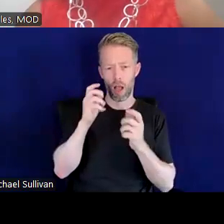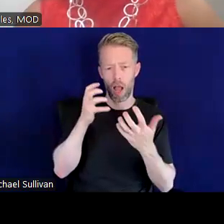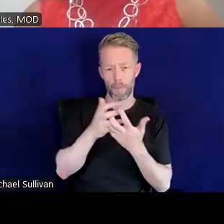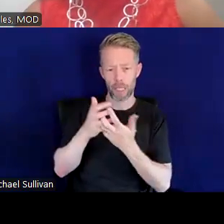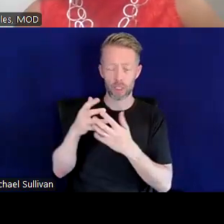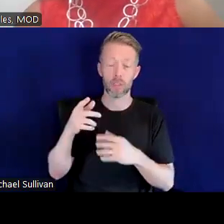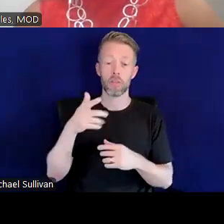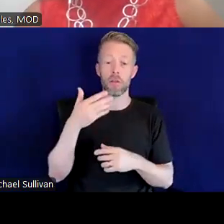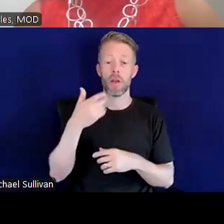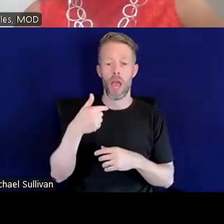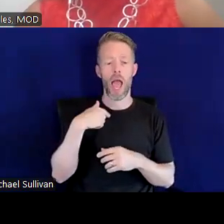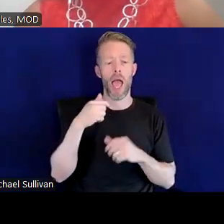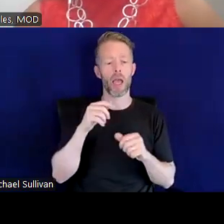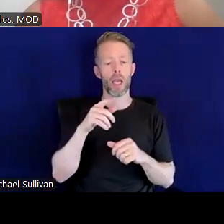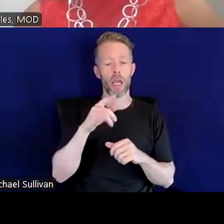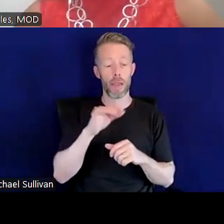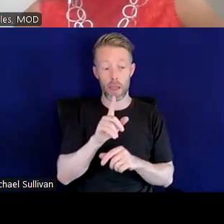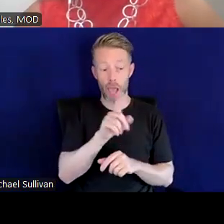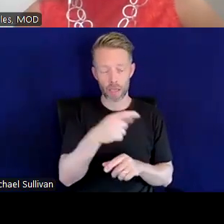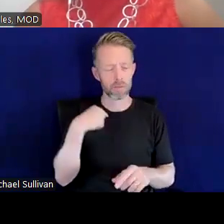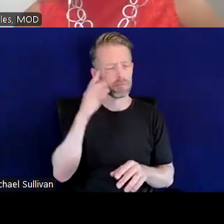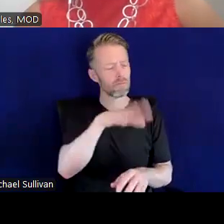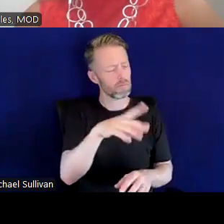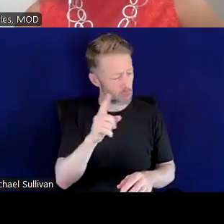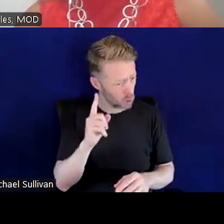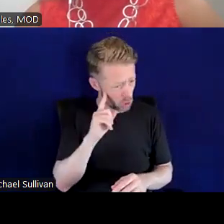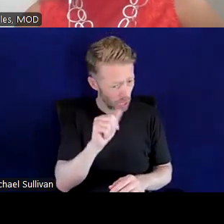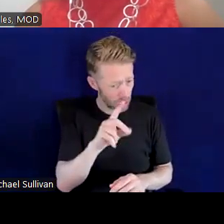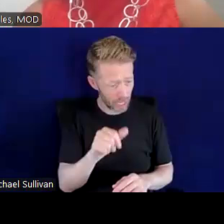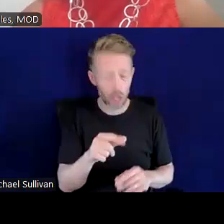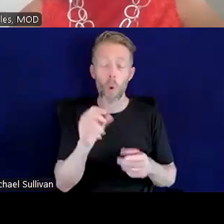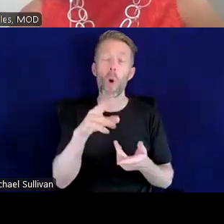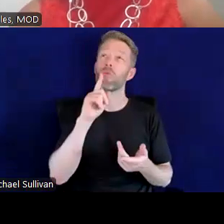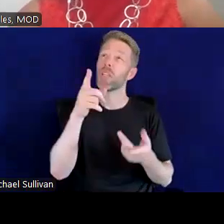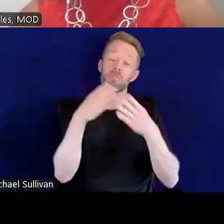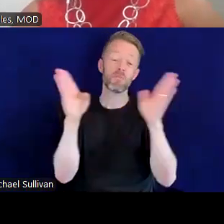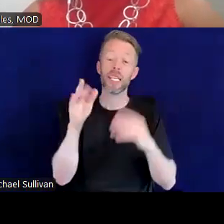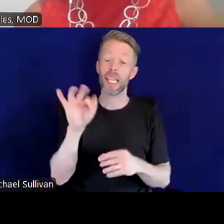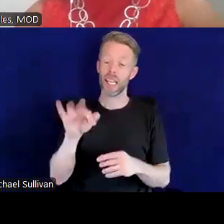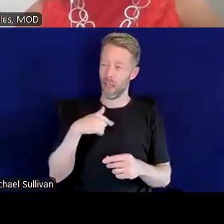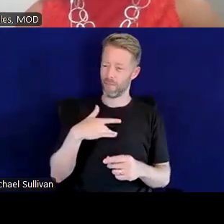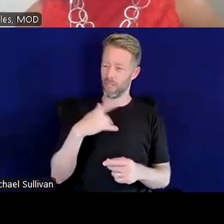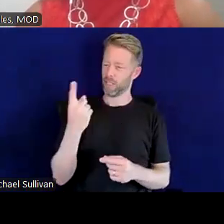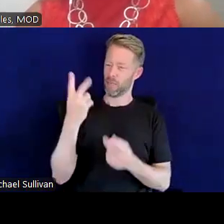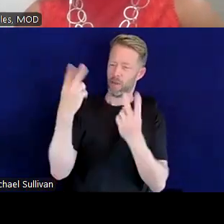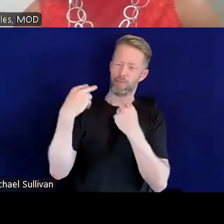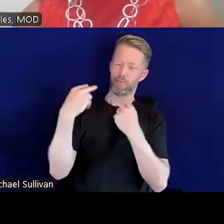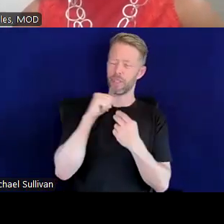refer back to the ADA, and any time generally that I feel like someone treated me unfairly based on my disability and I